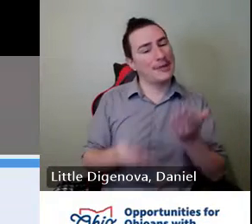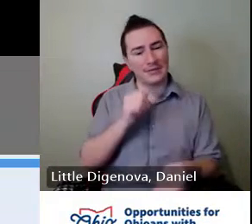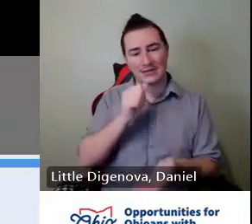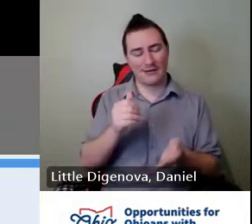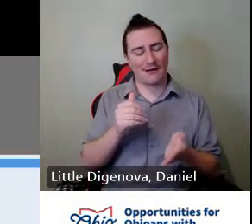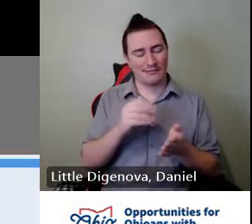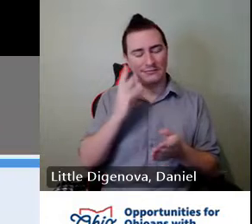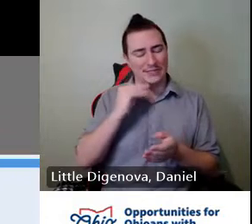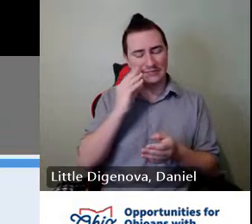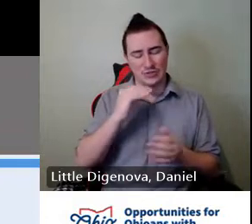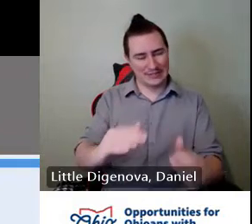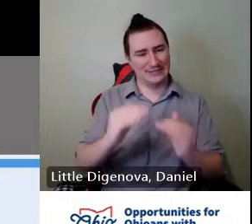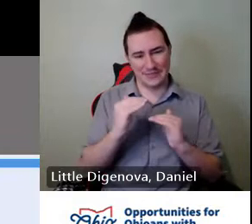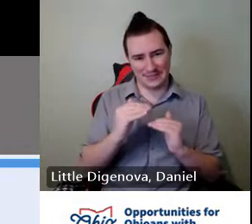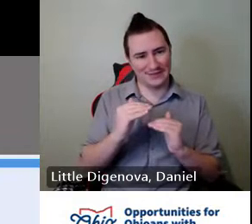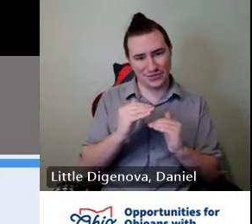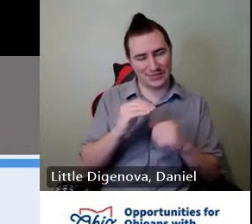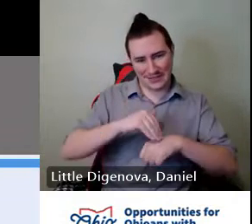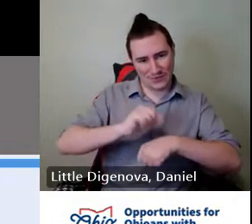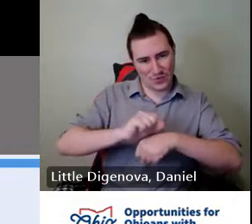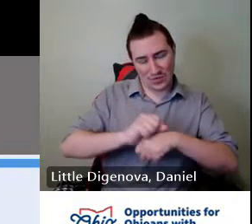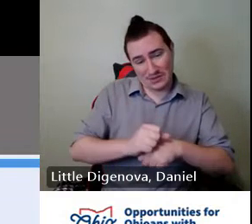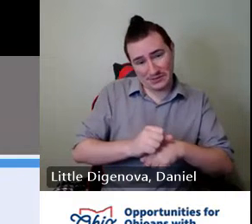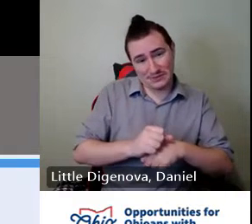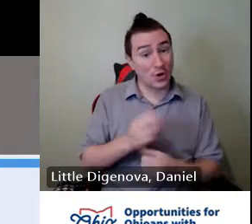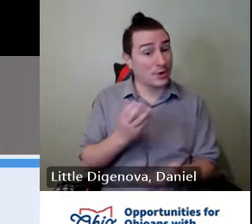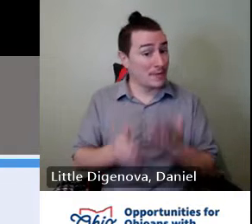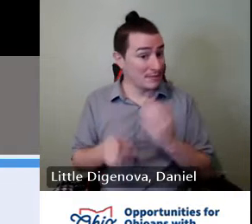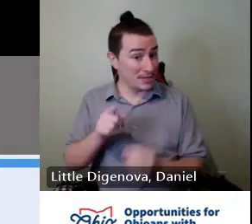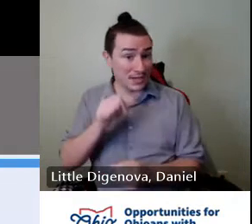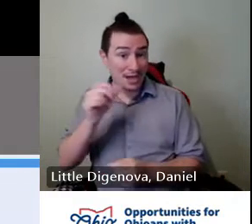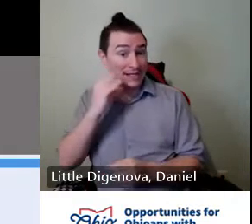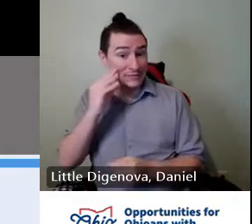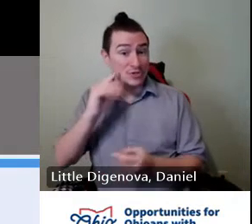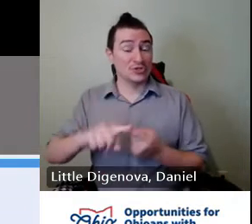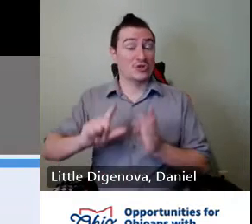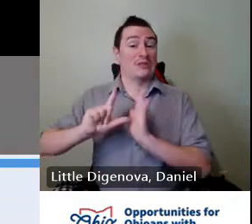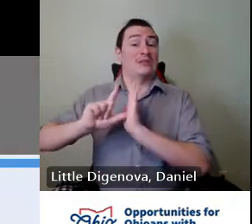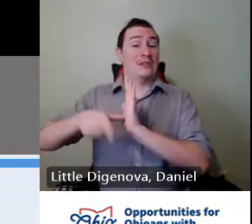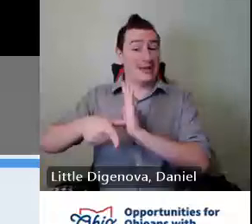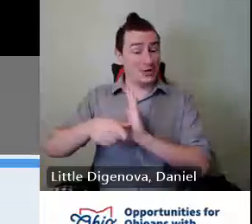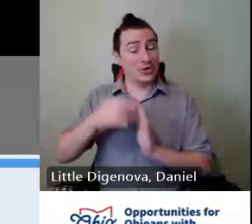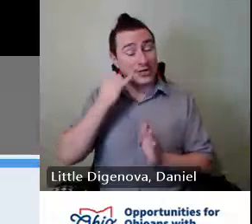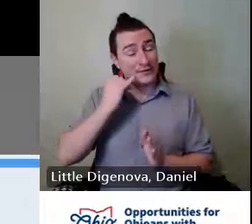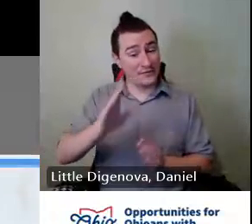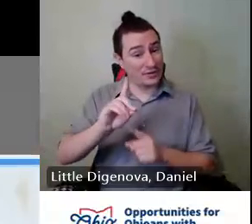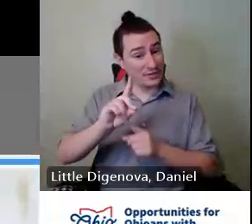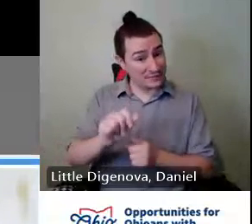they may not experience these until something with the condition changes or a barrier presents itself in the workplace.